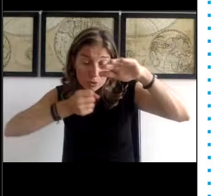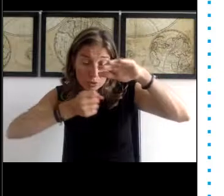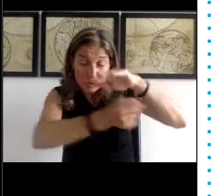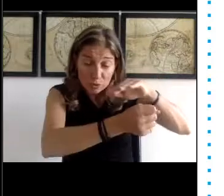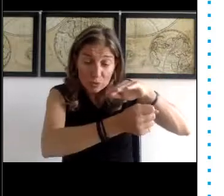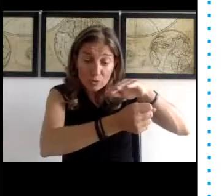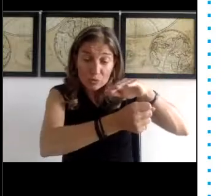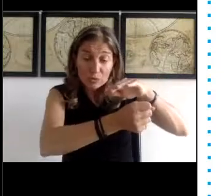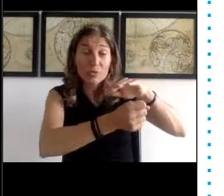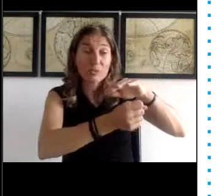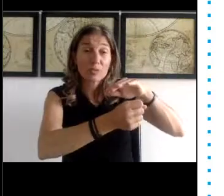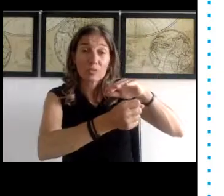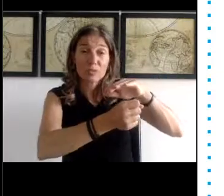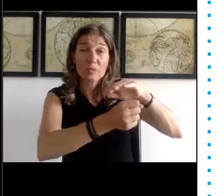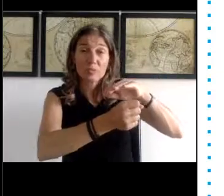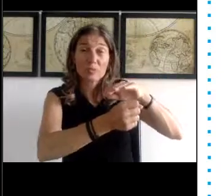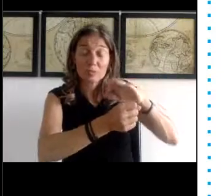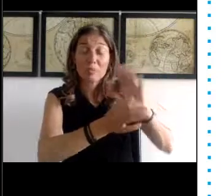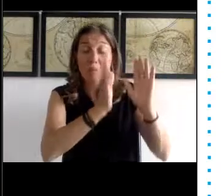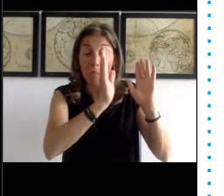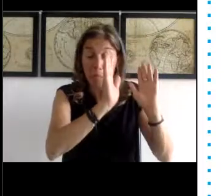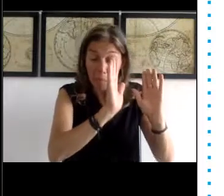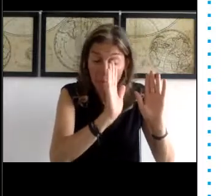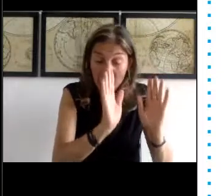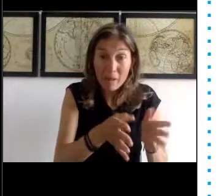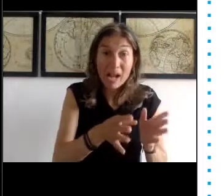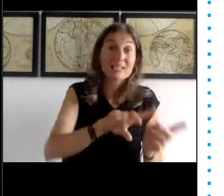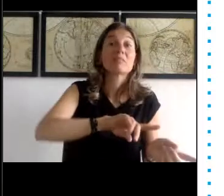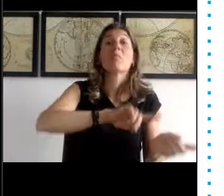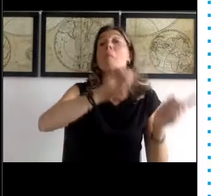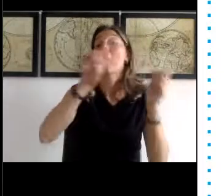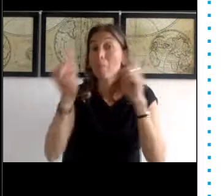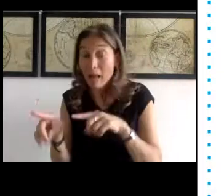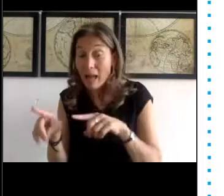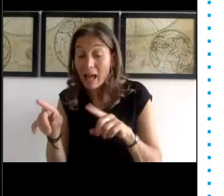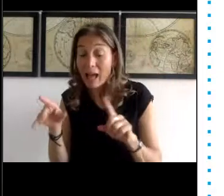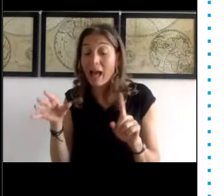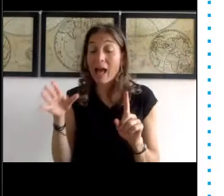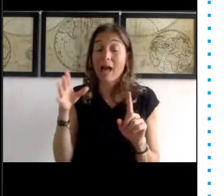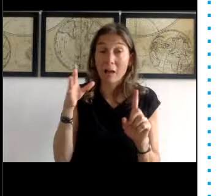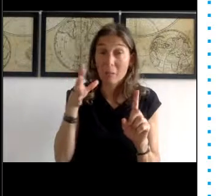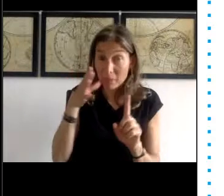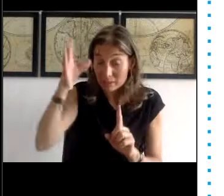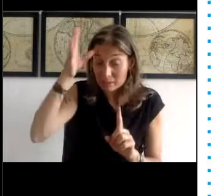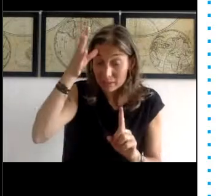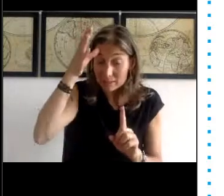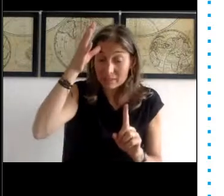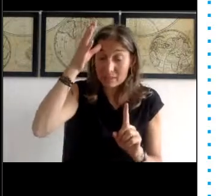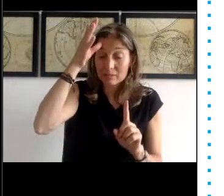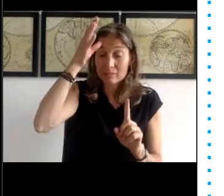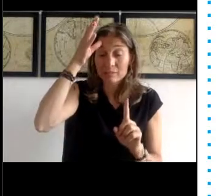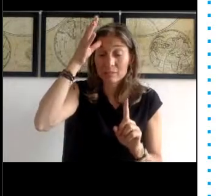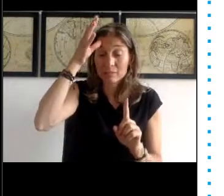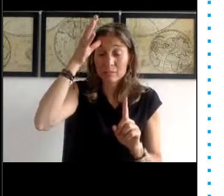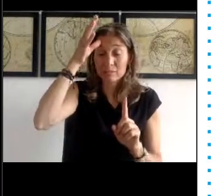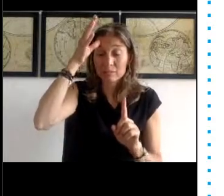They both were very eager to understand